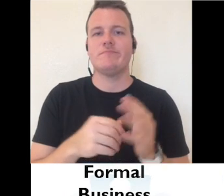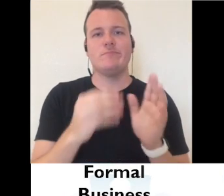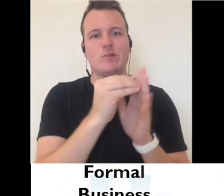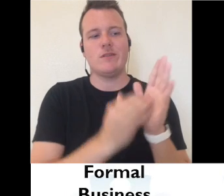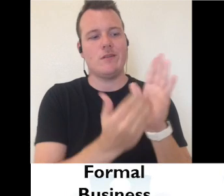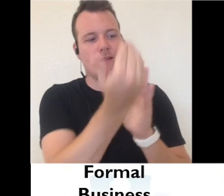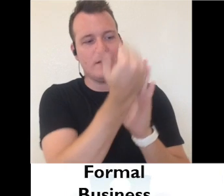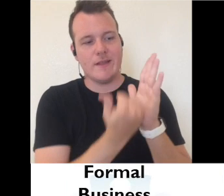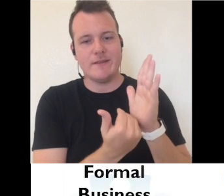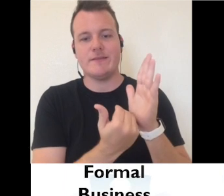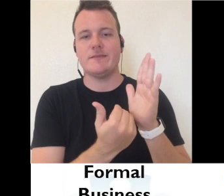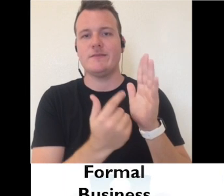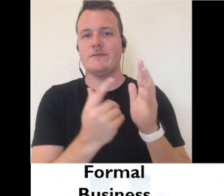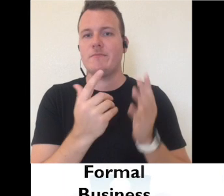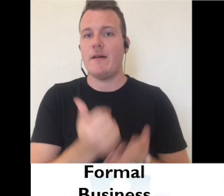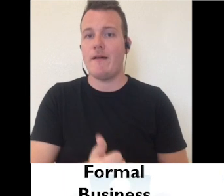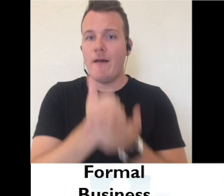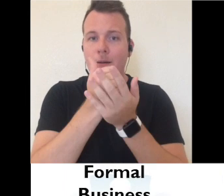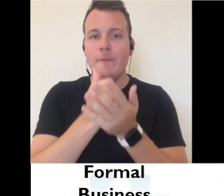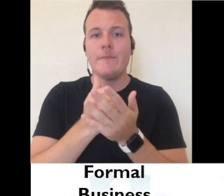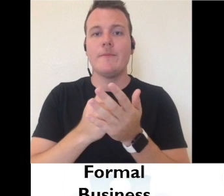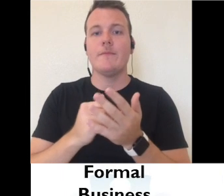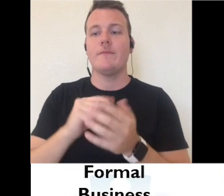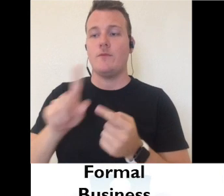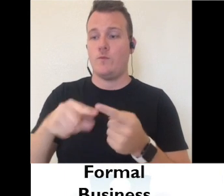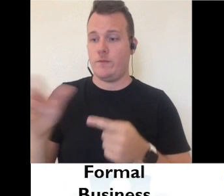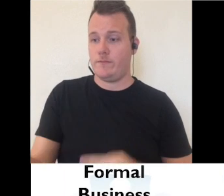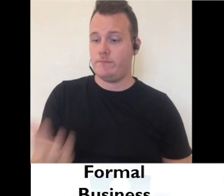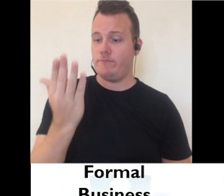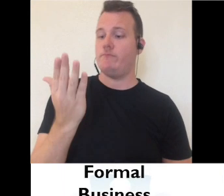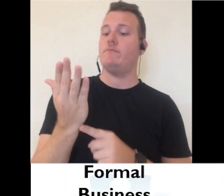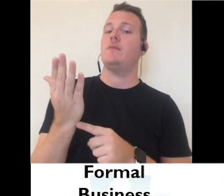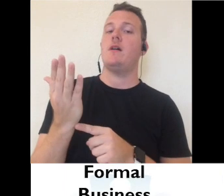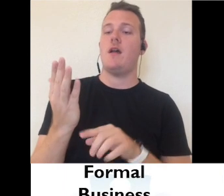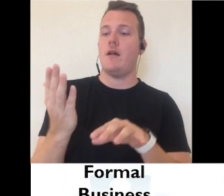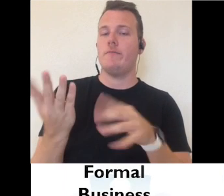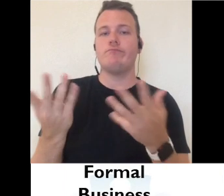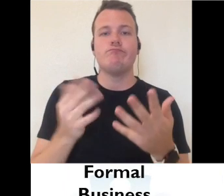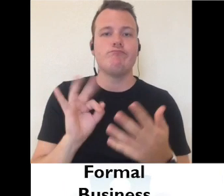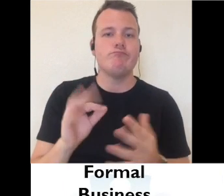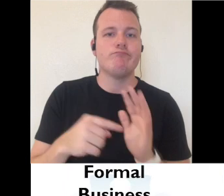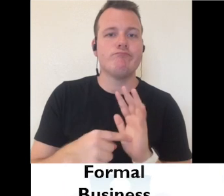that financial section, which is that on. It brings organization